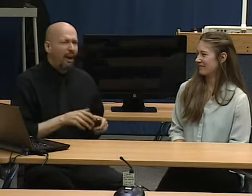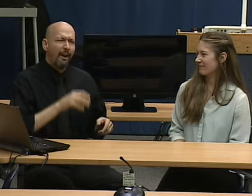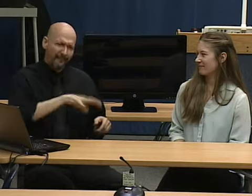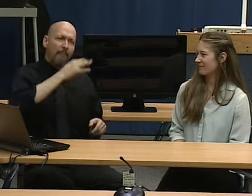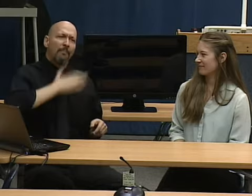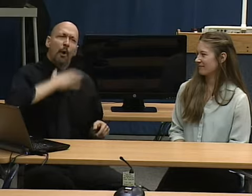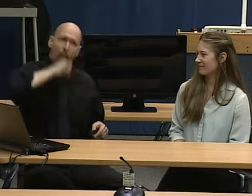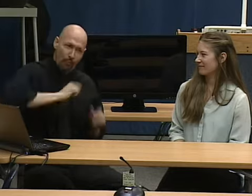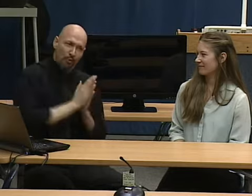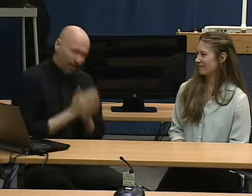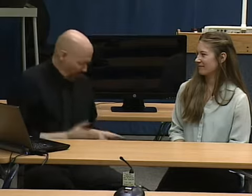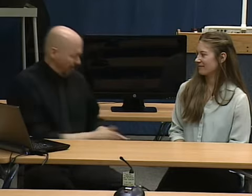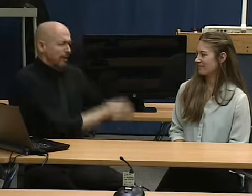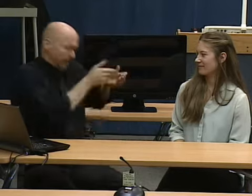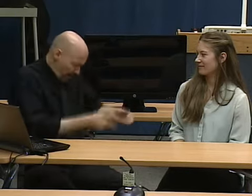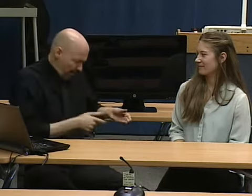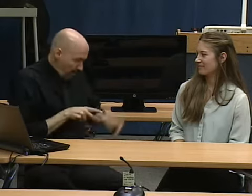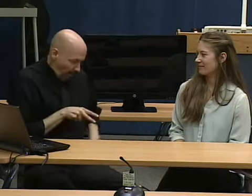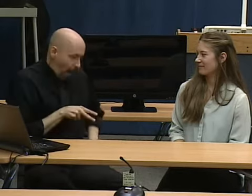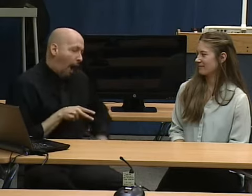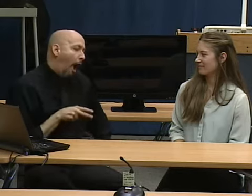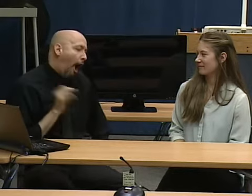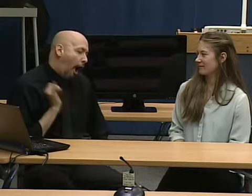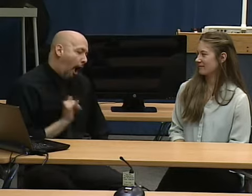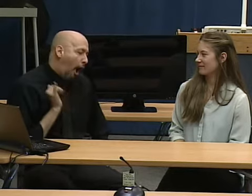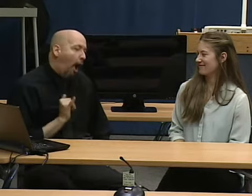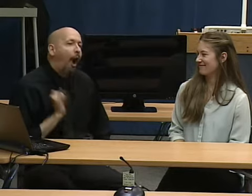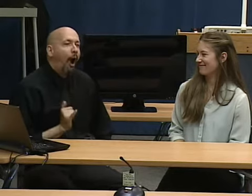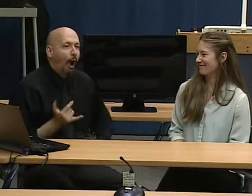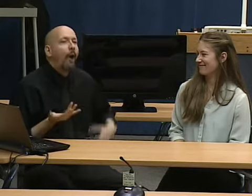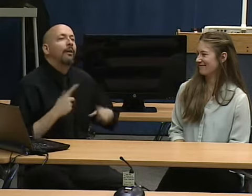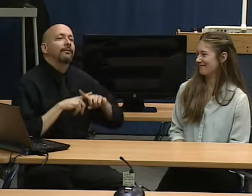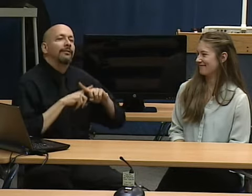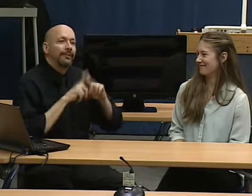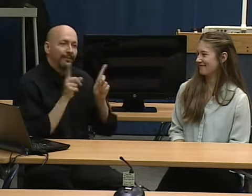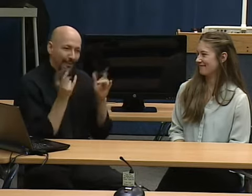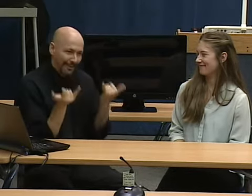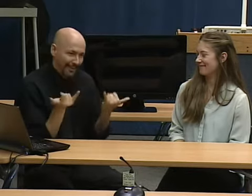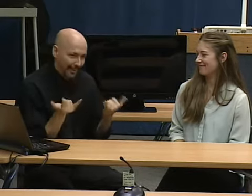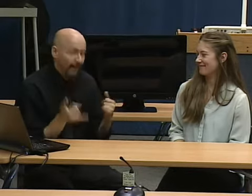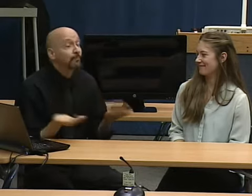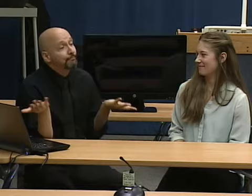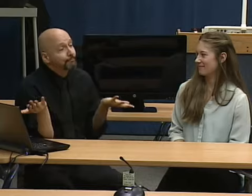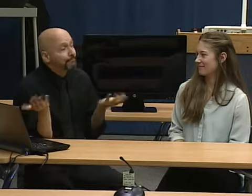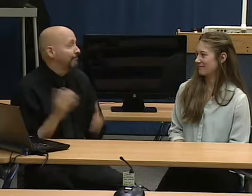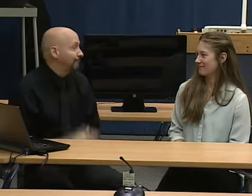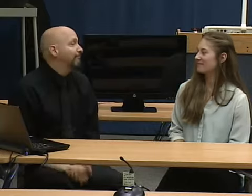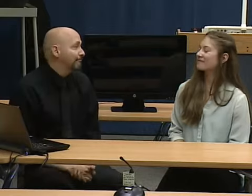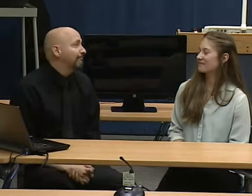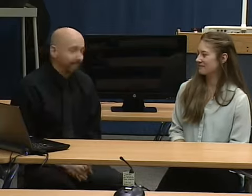I went and found my old book, cracked it open, and realized, "Aha! It's different now." So there ya go.